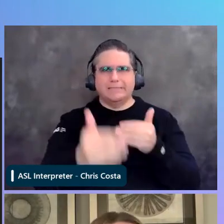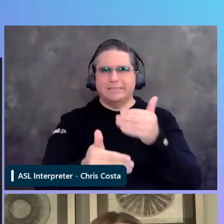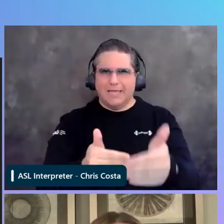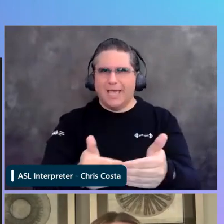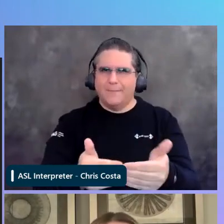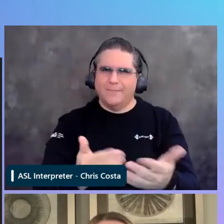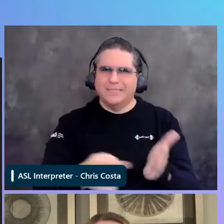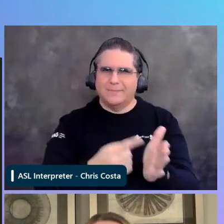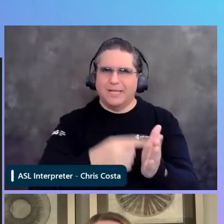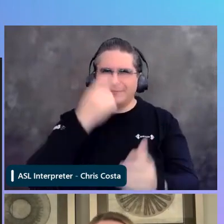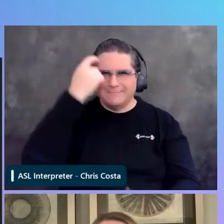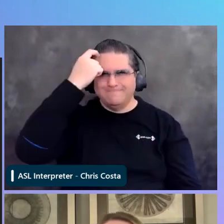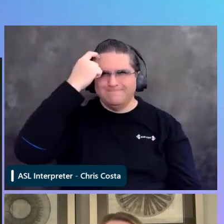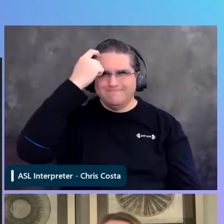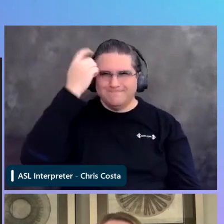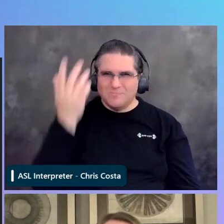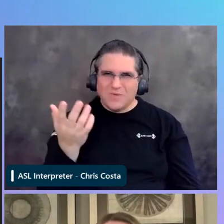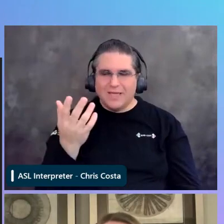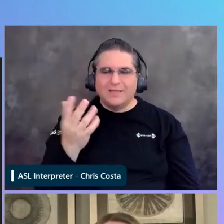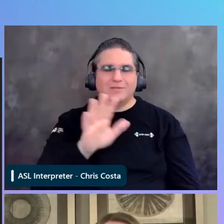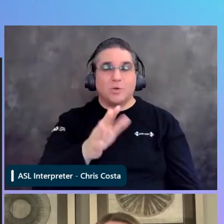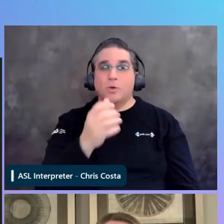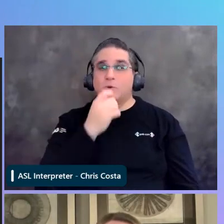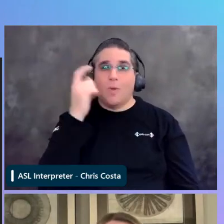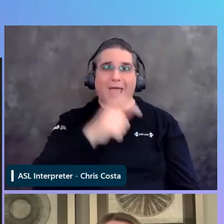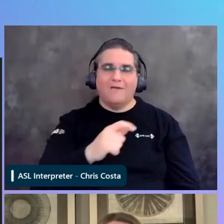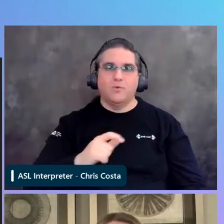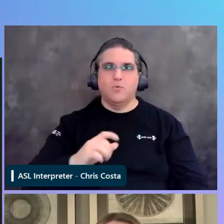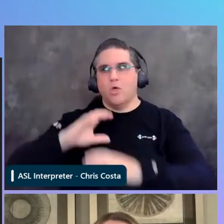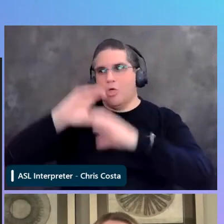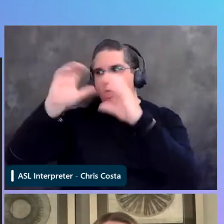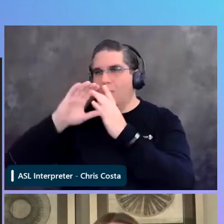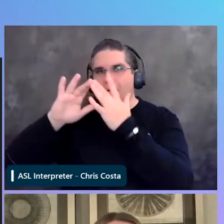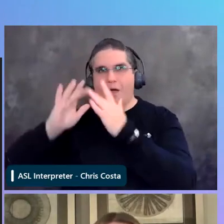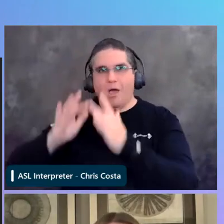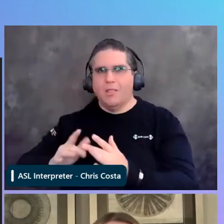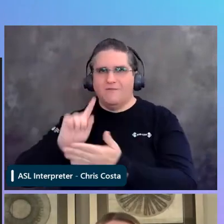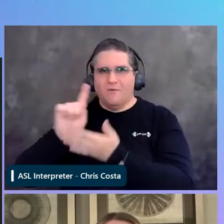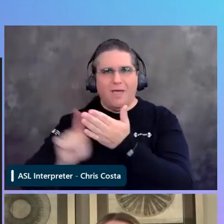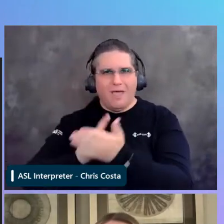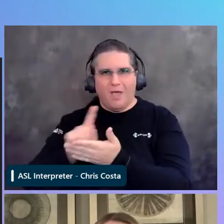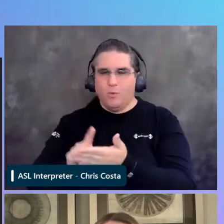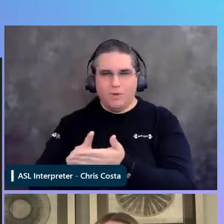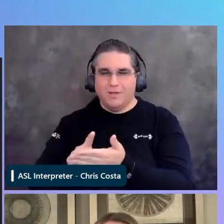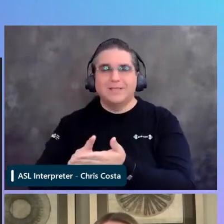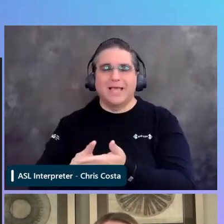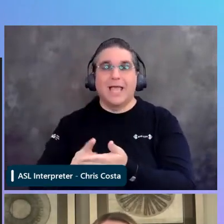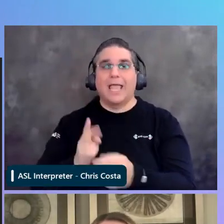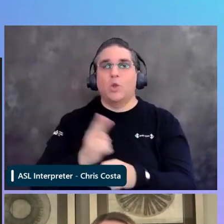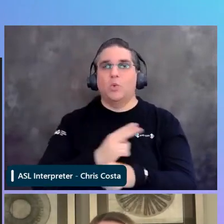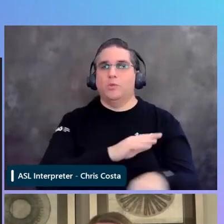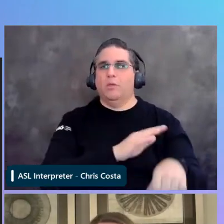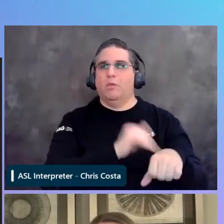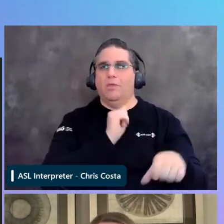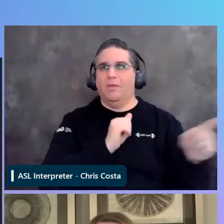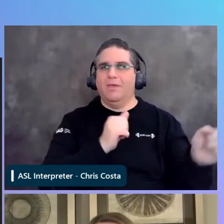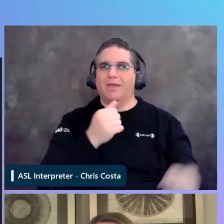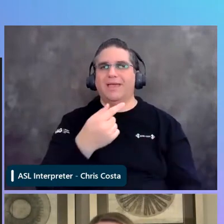of spending hours scouring the internet for solutions, GitHub Copilot can step in as your